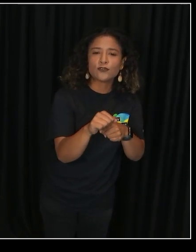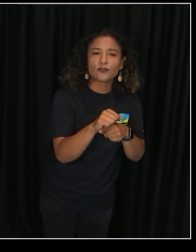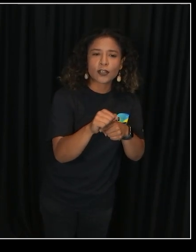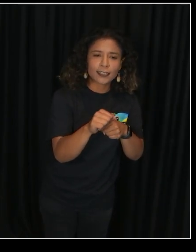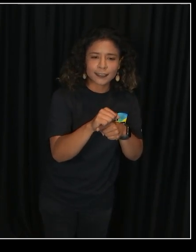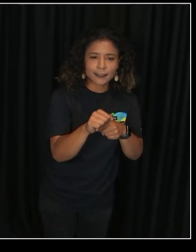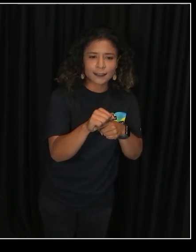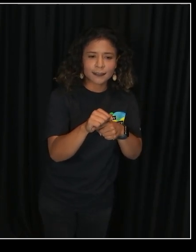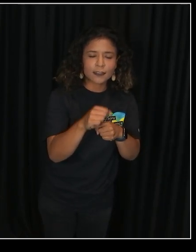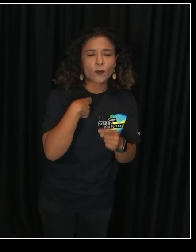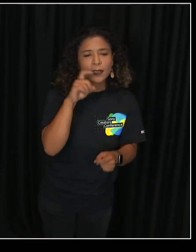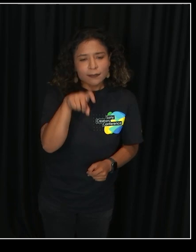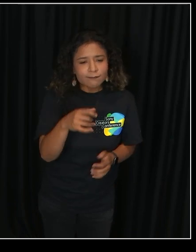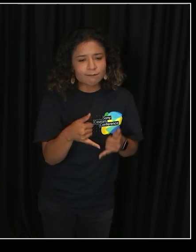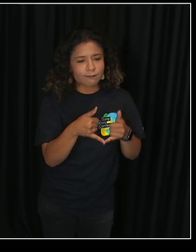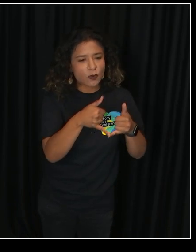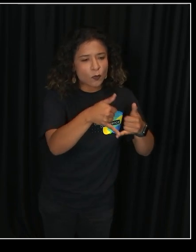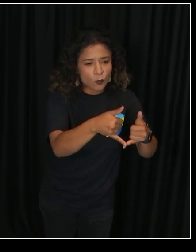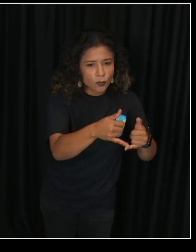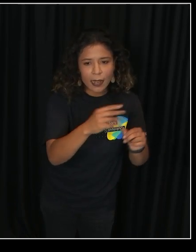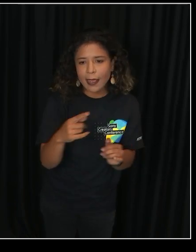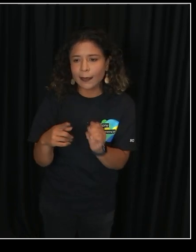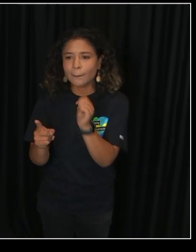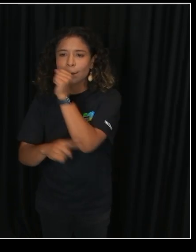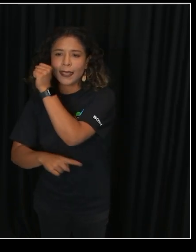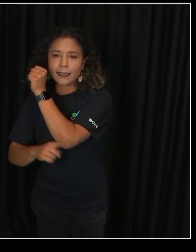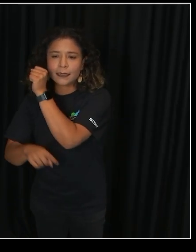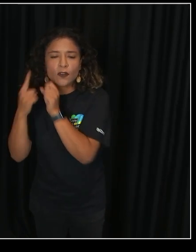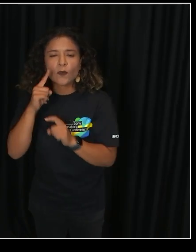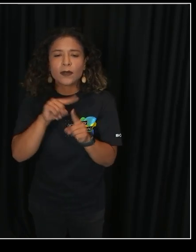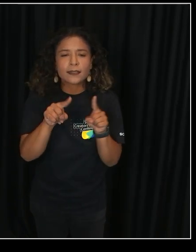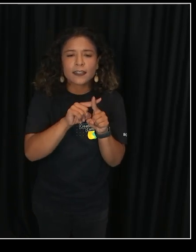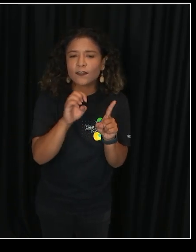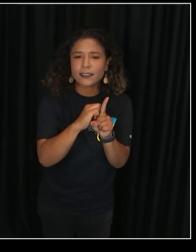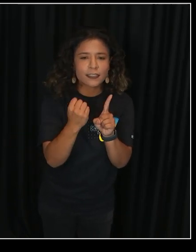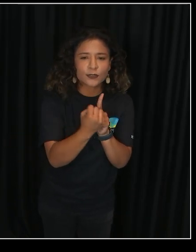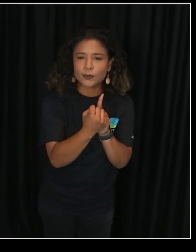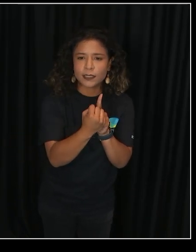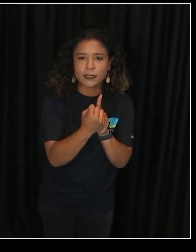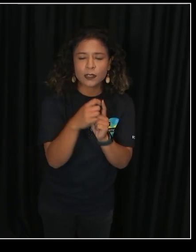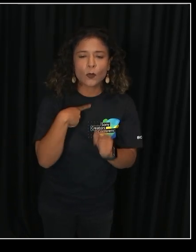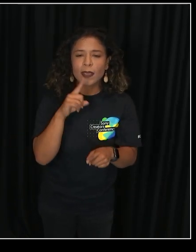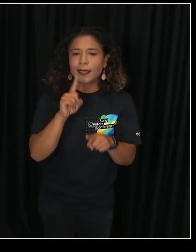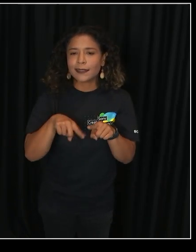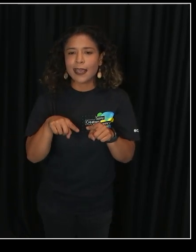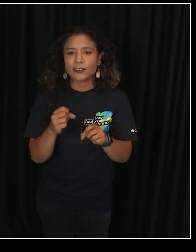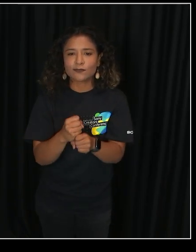we give rewards and penalties to the agent for different situations. We can't recreate all these situations,